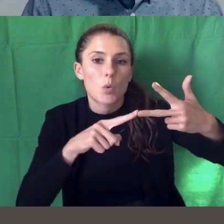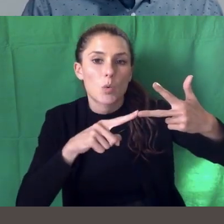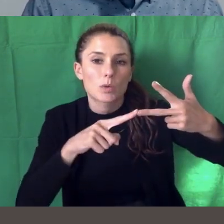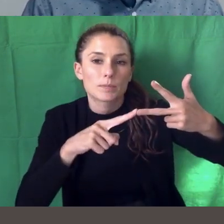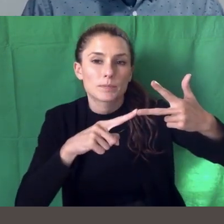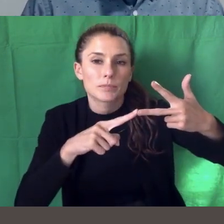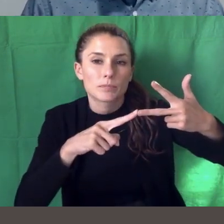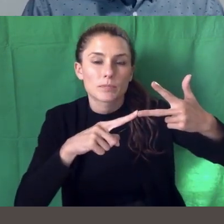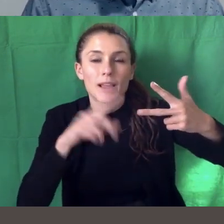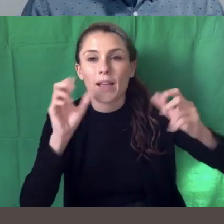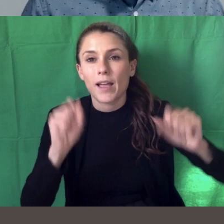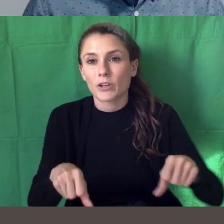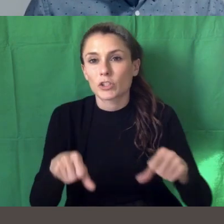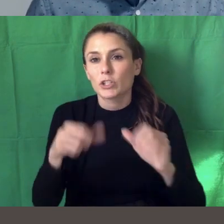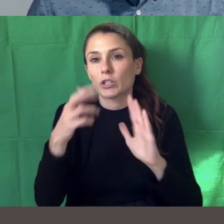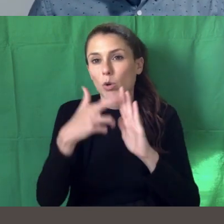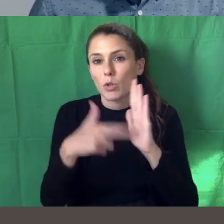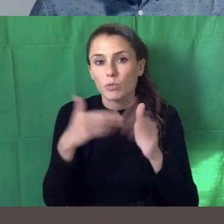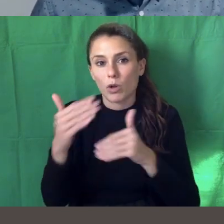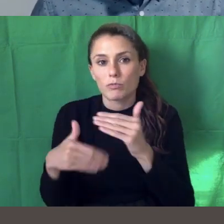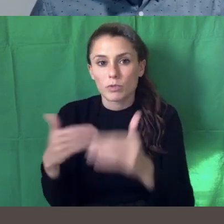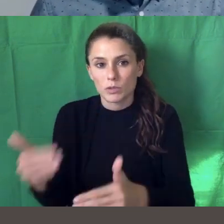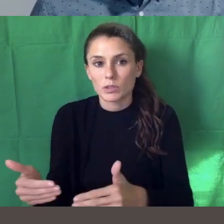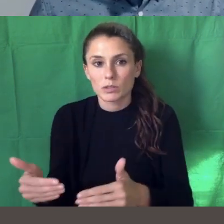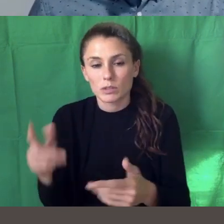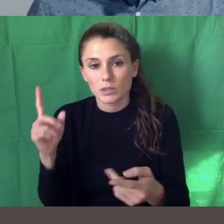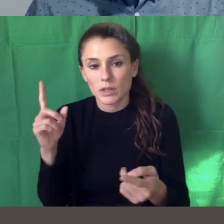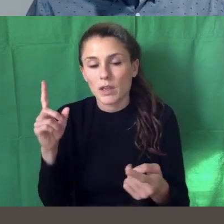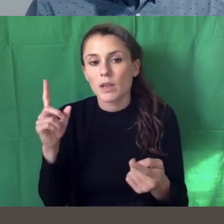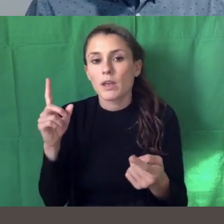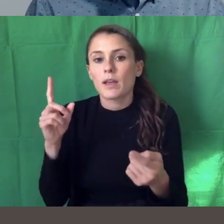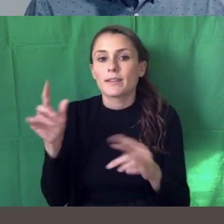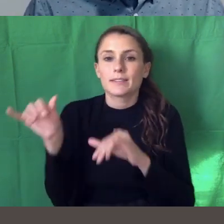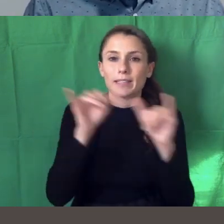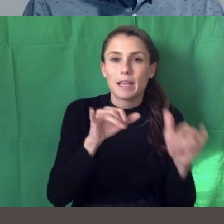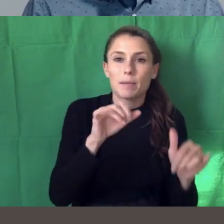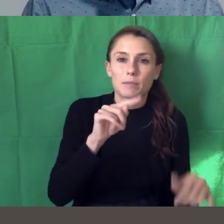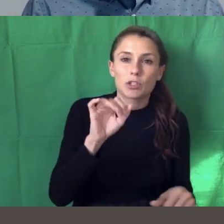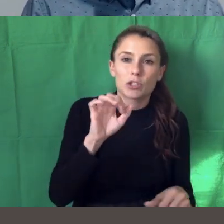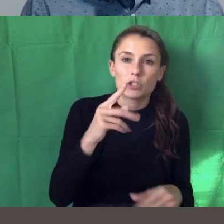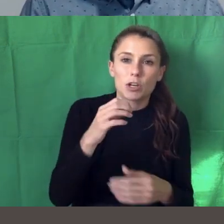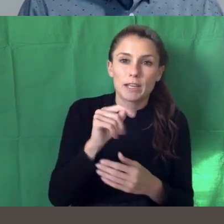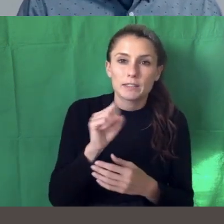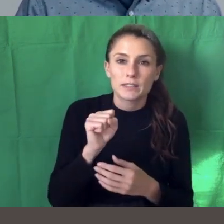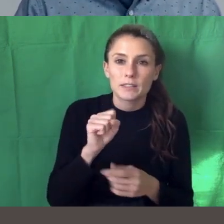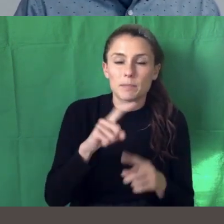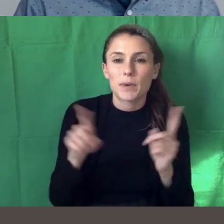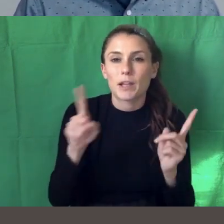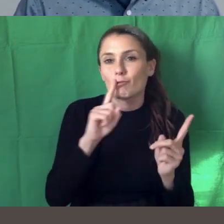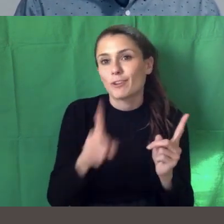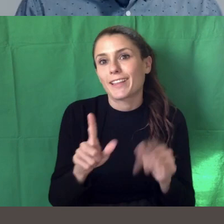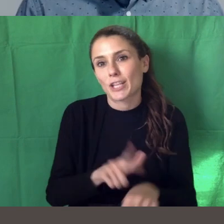And I could go through all the rules from here to the leaf node, like we did with the targets. But it's a rather long journey.